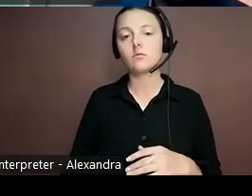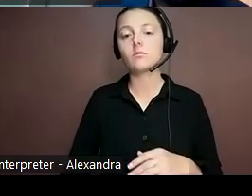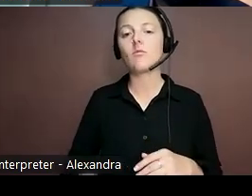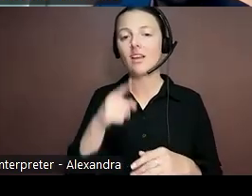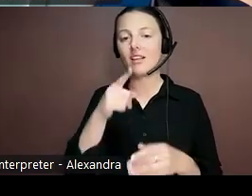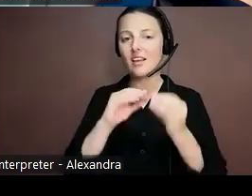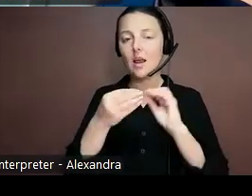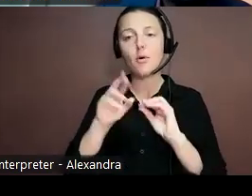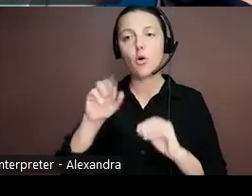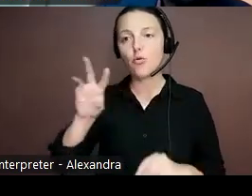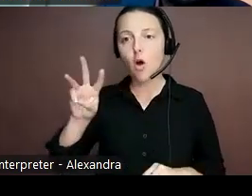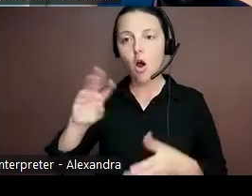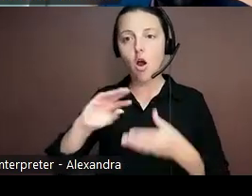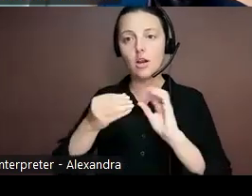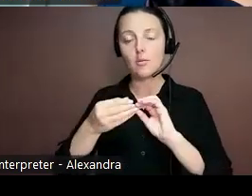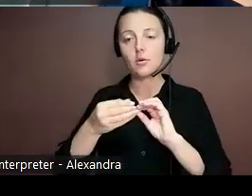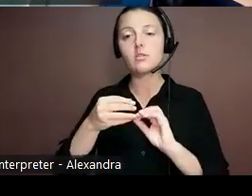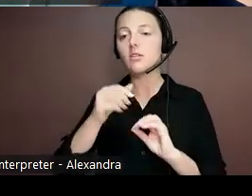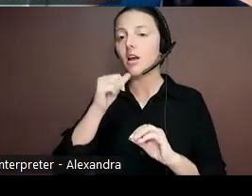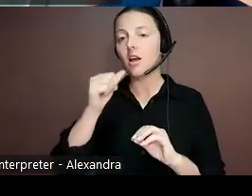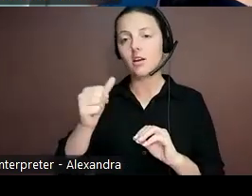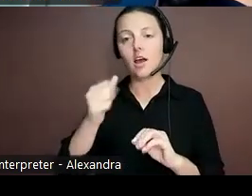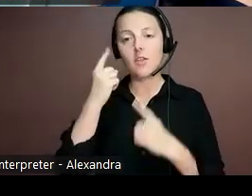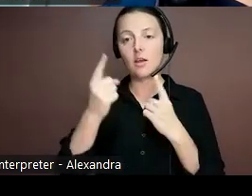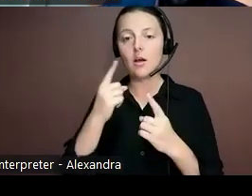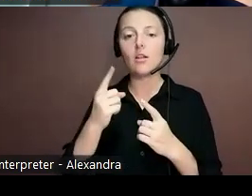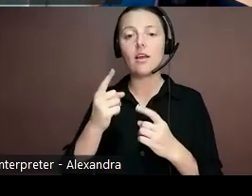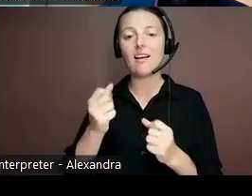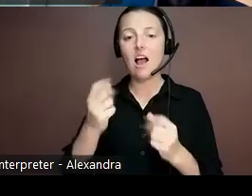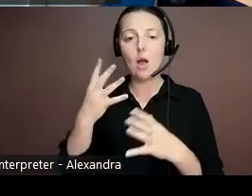account the number of actual admissions or the level of acuity of the patients but you know